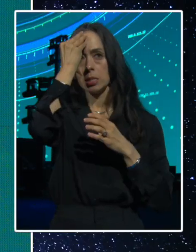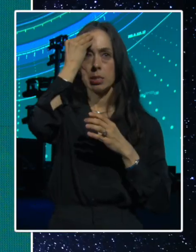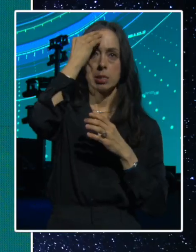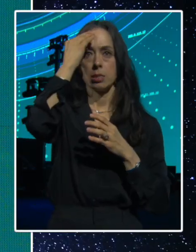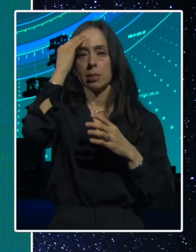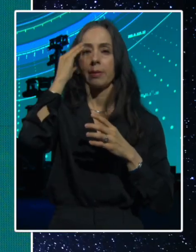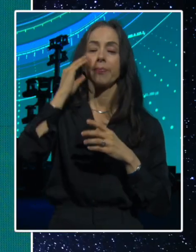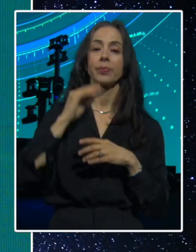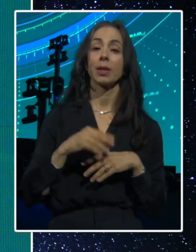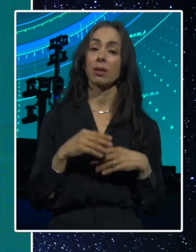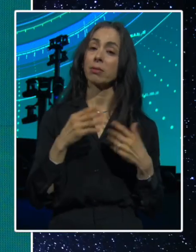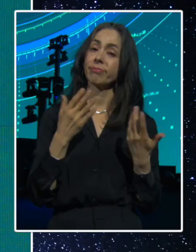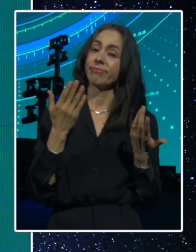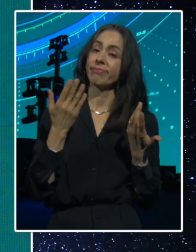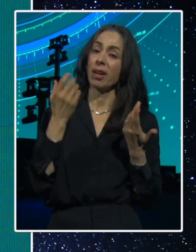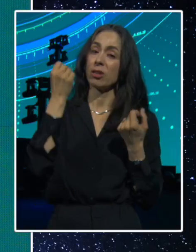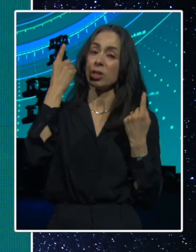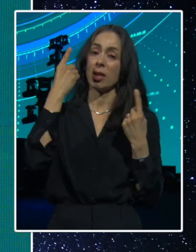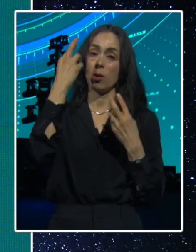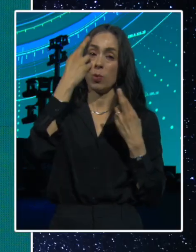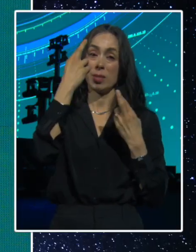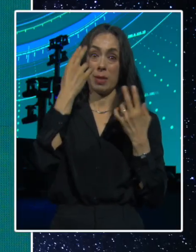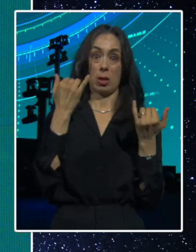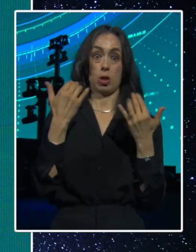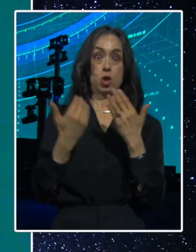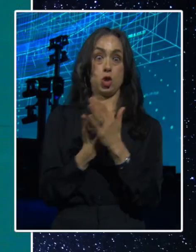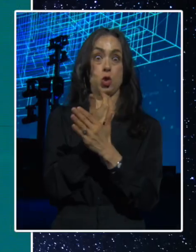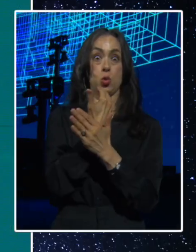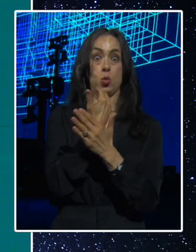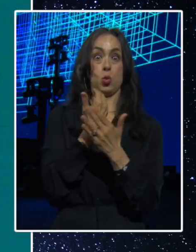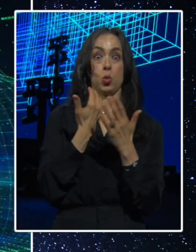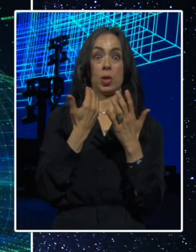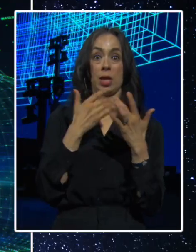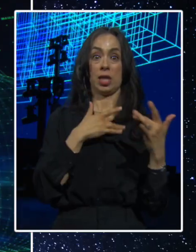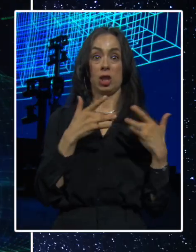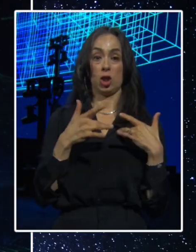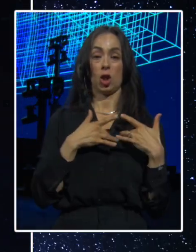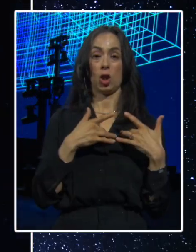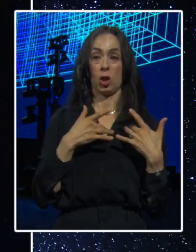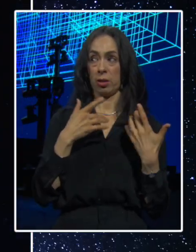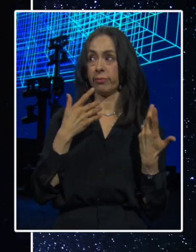But today, there is a new concern moving up the list – virtualization costs.